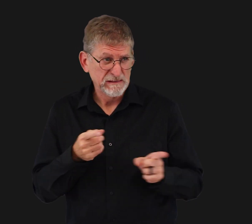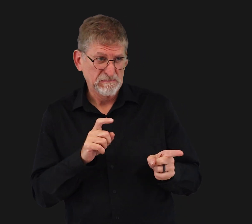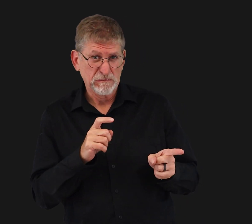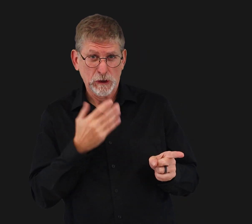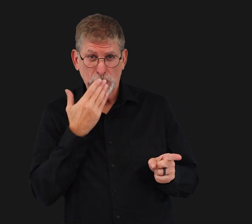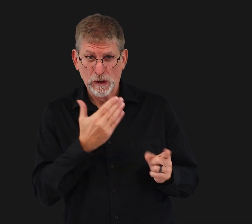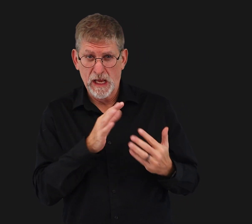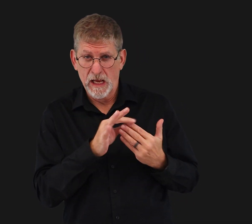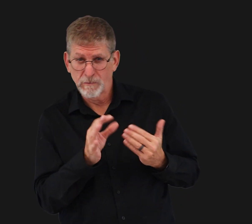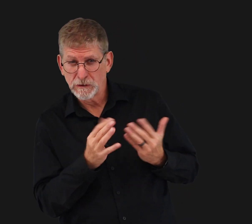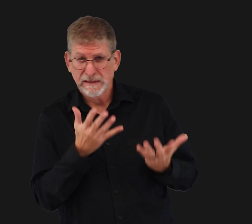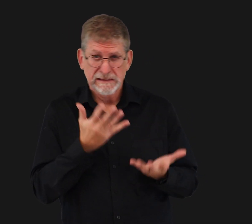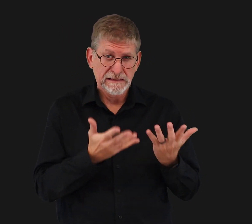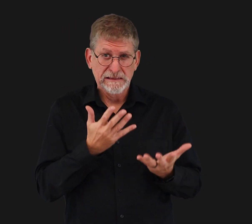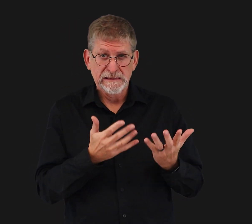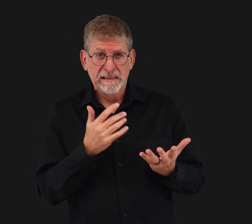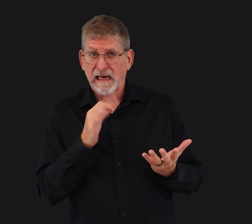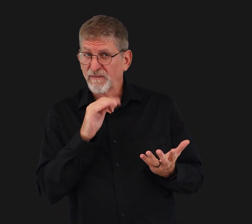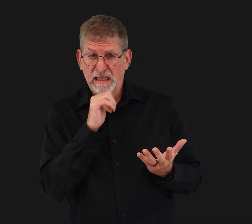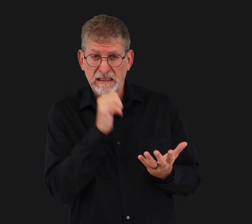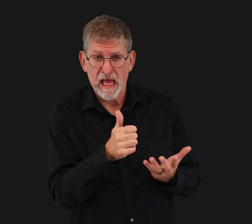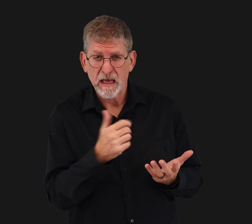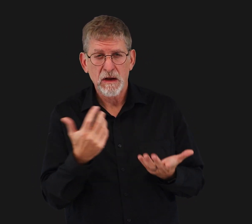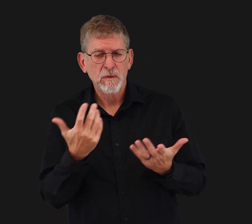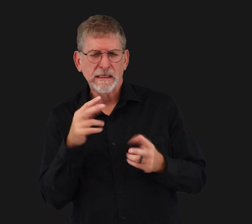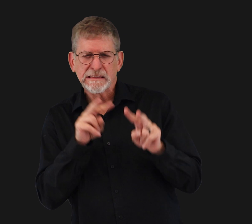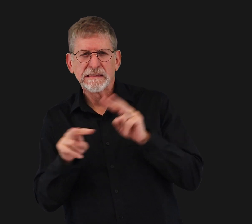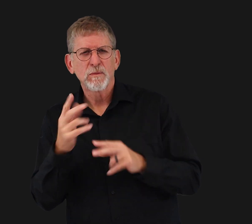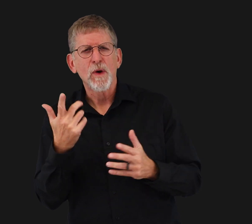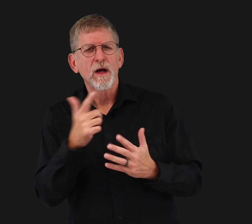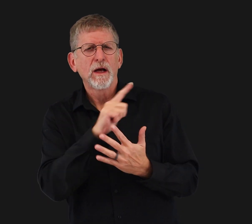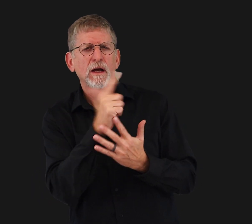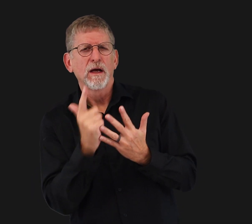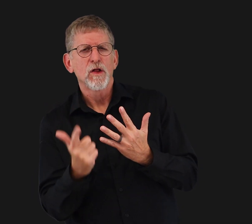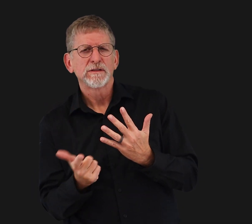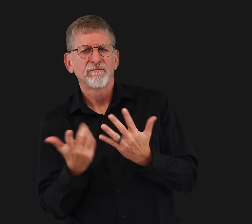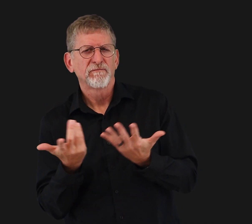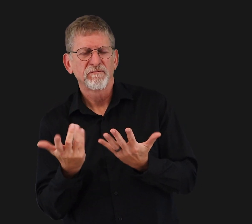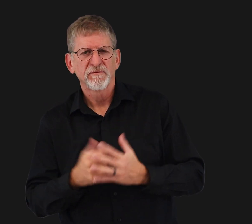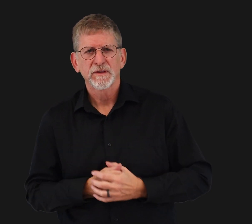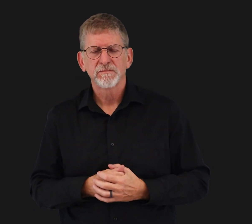if not, what viable alternatives are there.